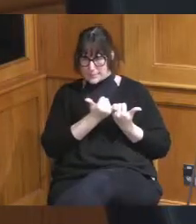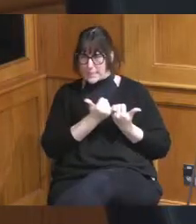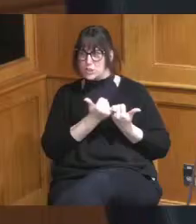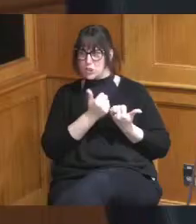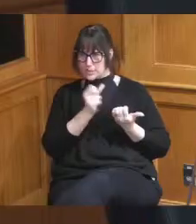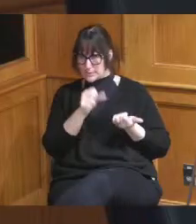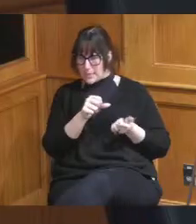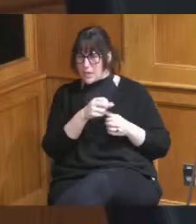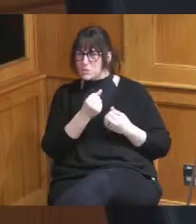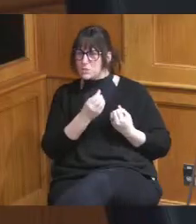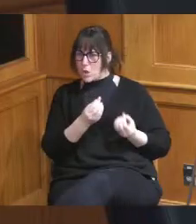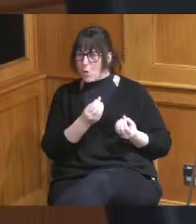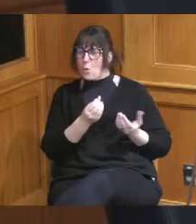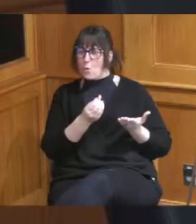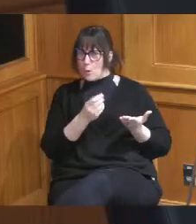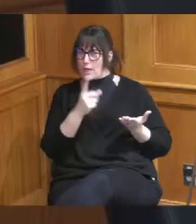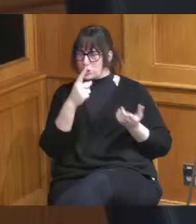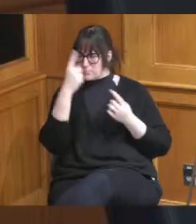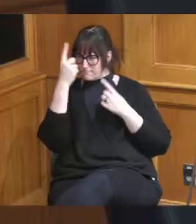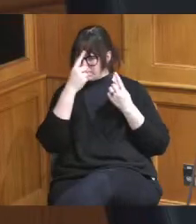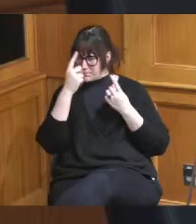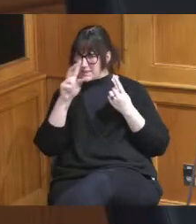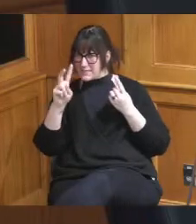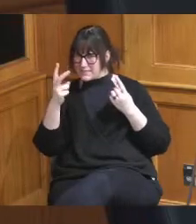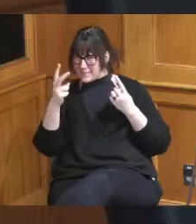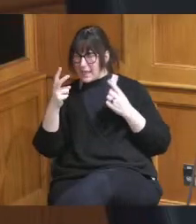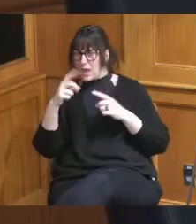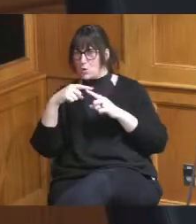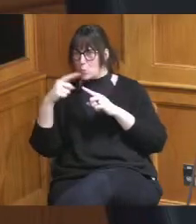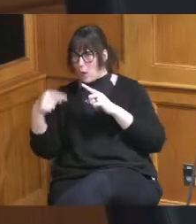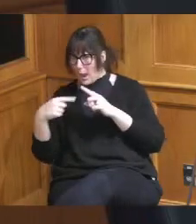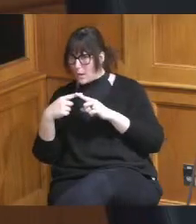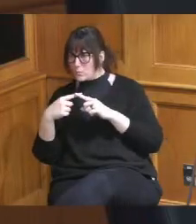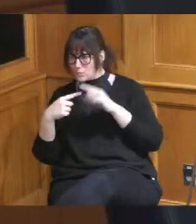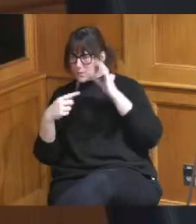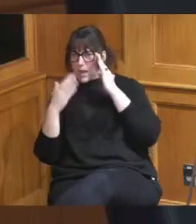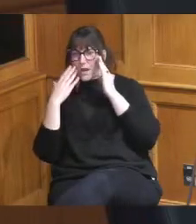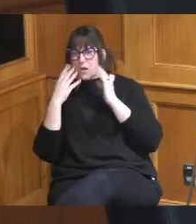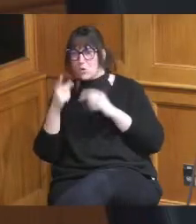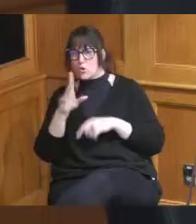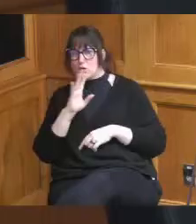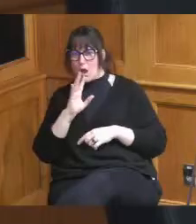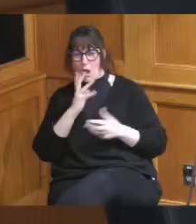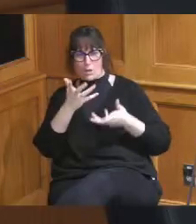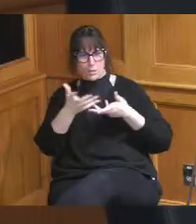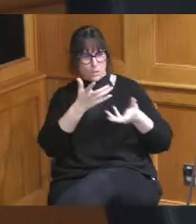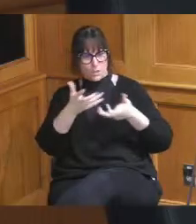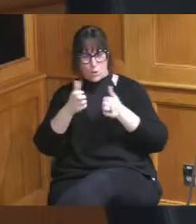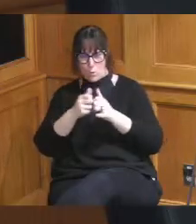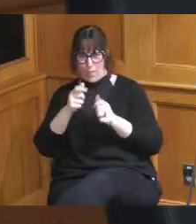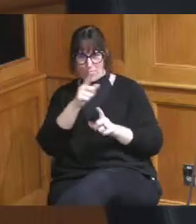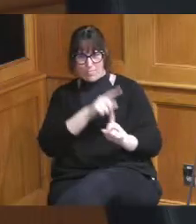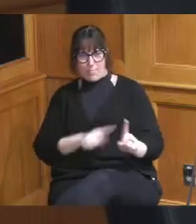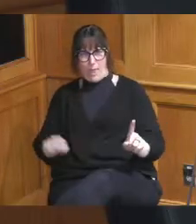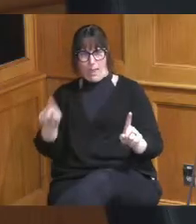so as you think through the second round and and I know you're talking to these organizations about